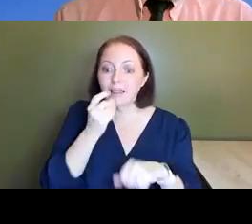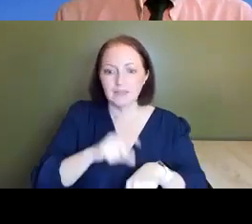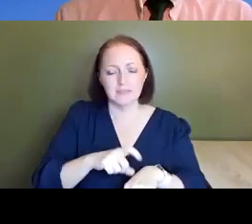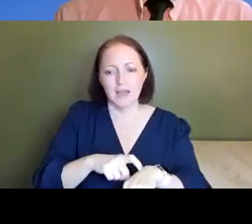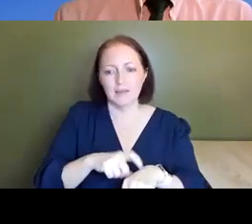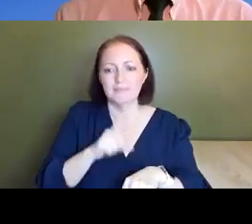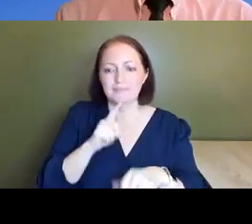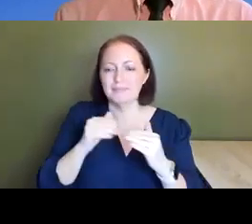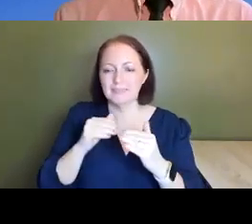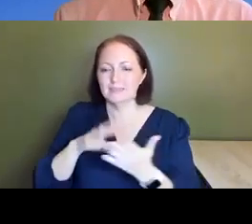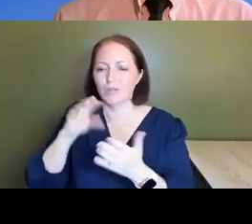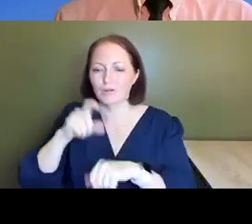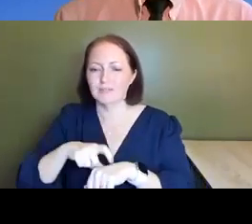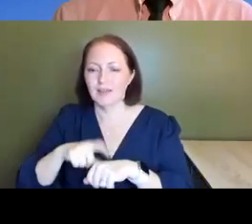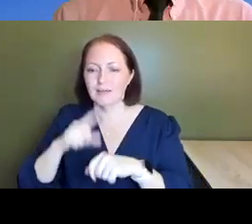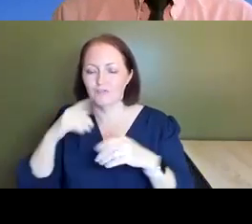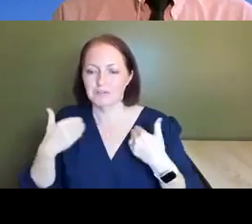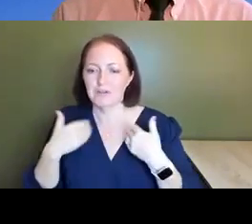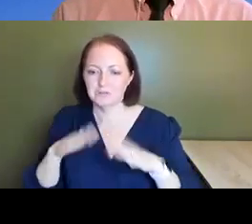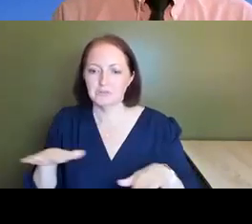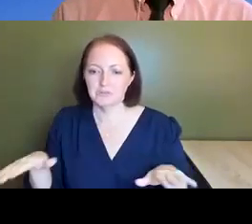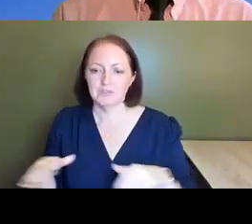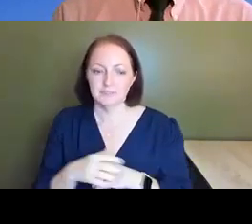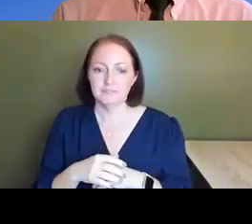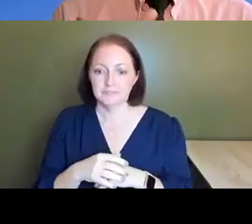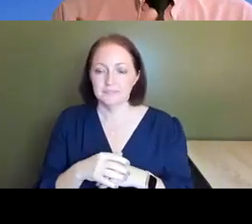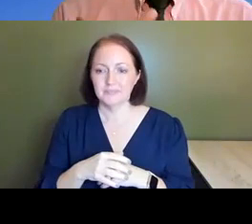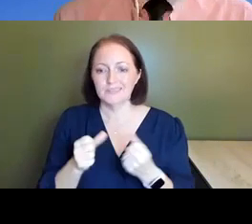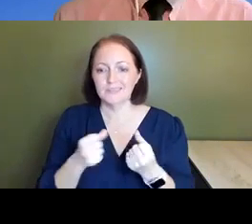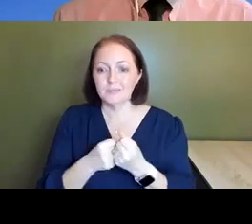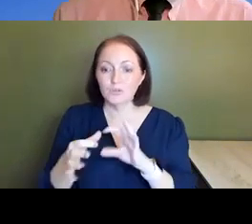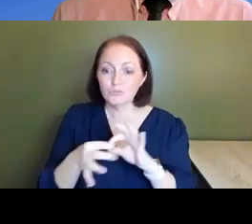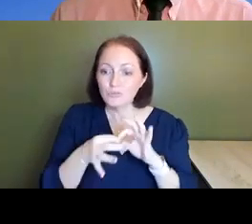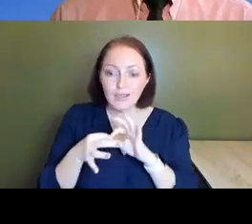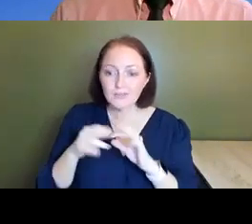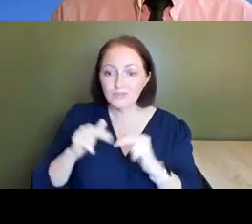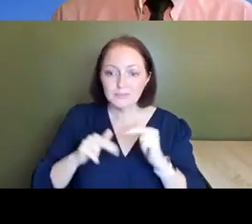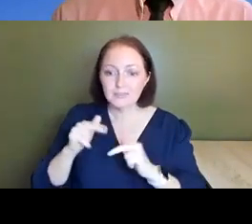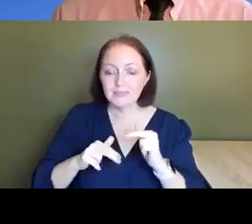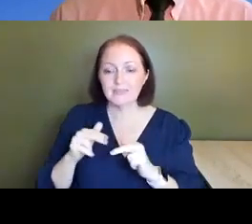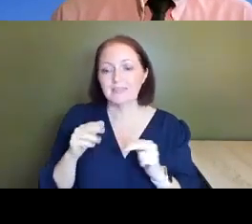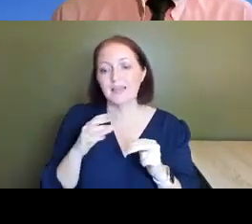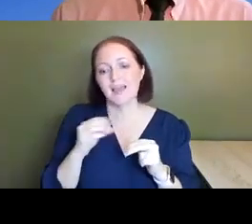learning time for young children. It supports relationship building and is often related